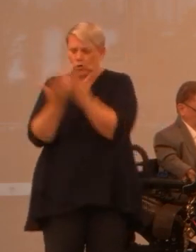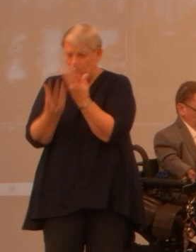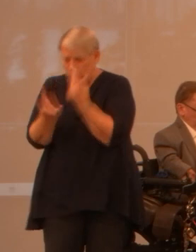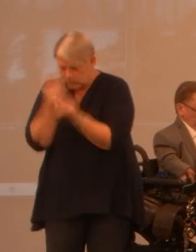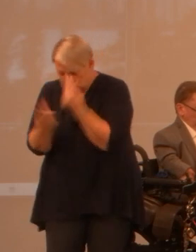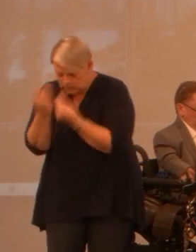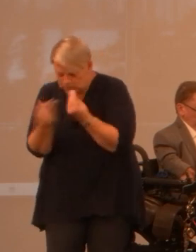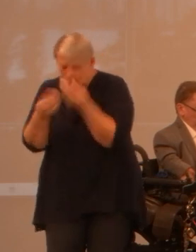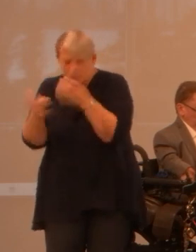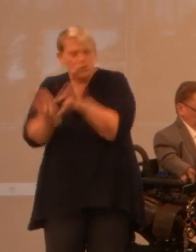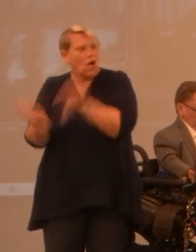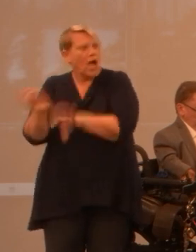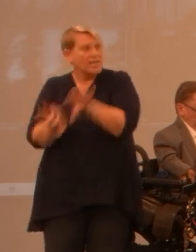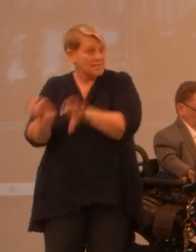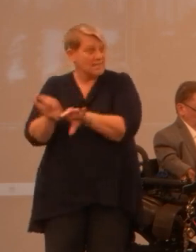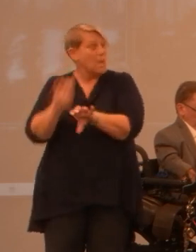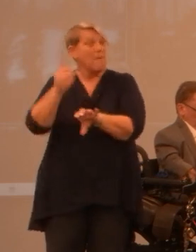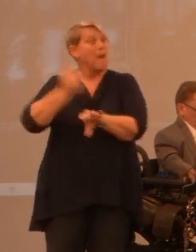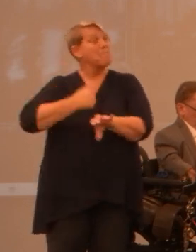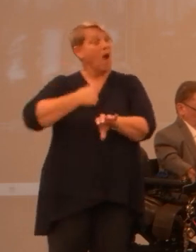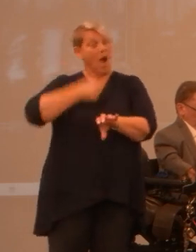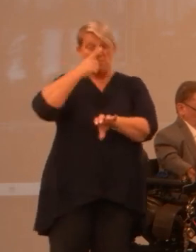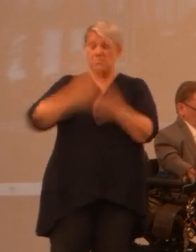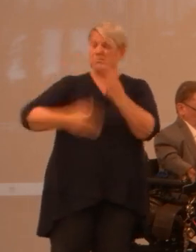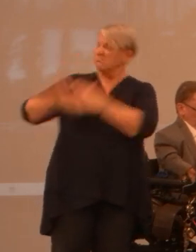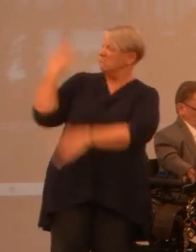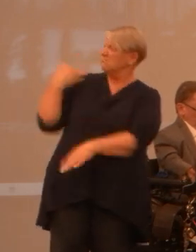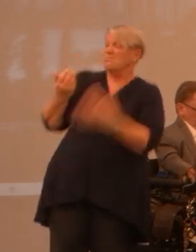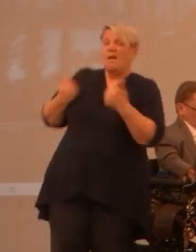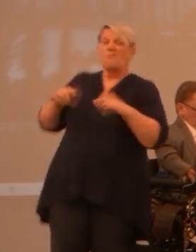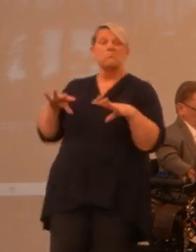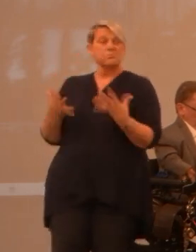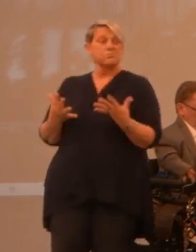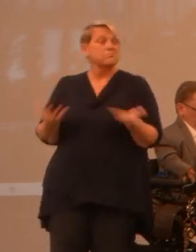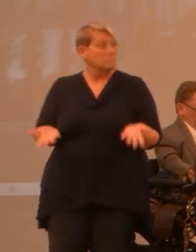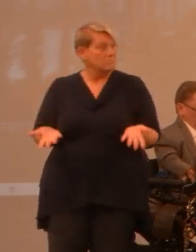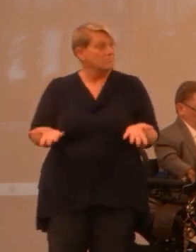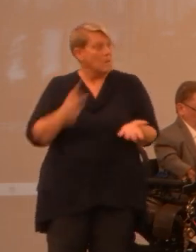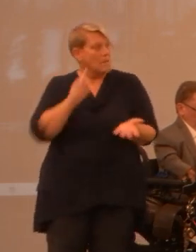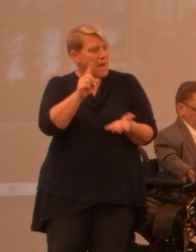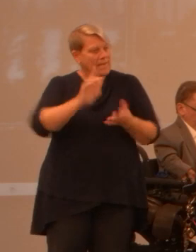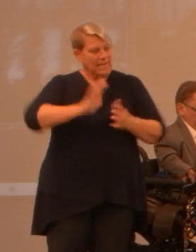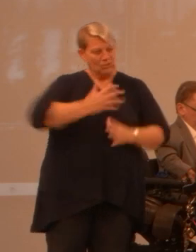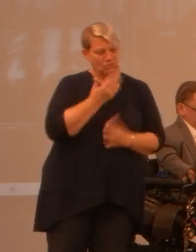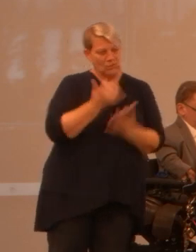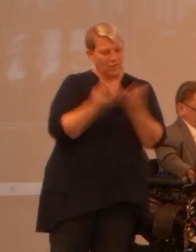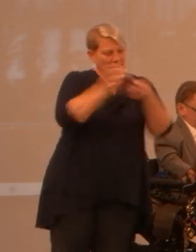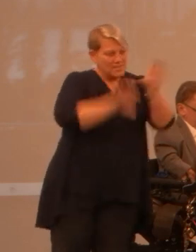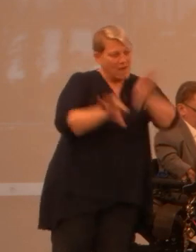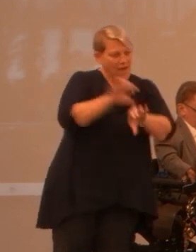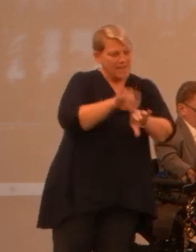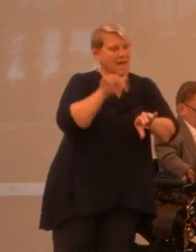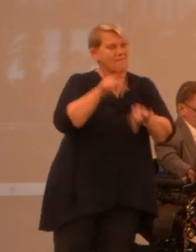about science. My old people have that knowledge as part of the boodja. But what is interesting about science was there was a scientist by the name of